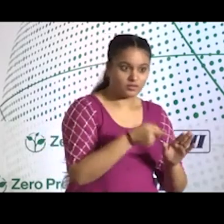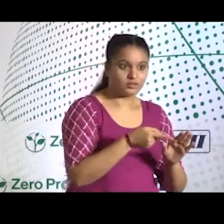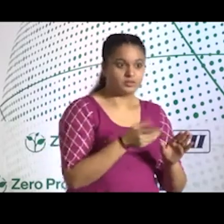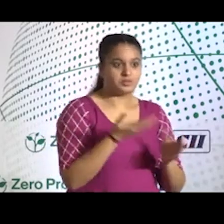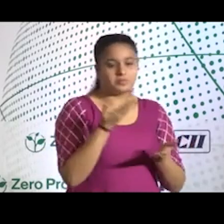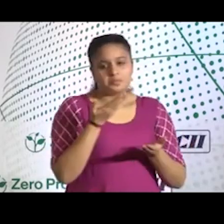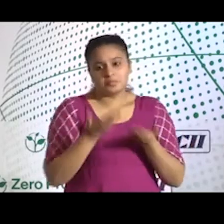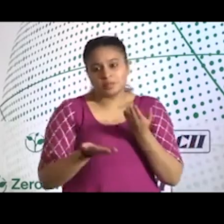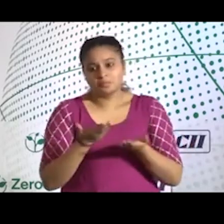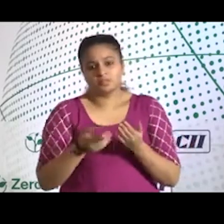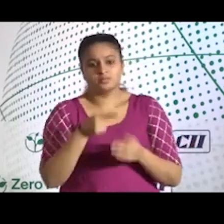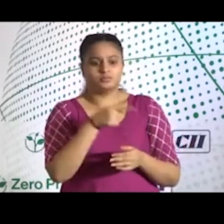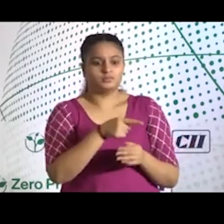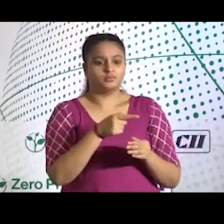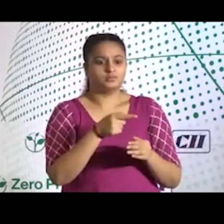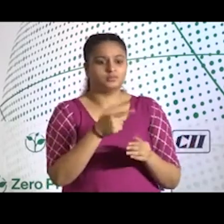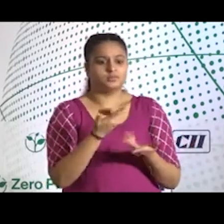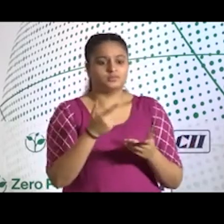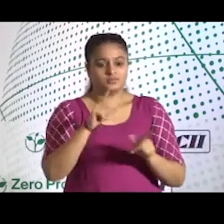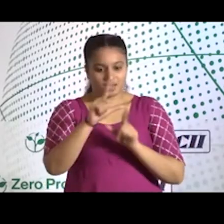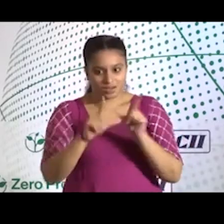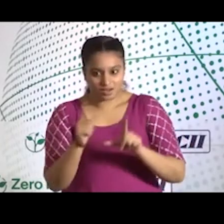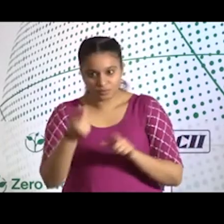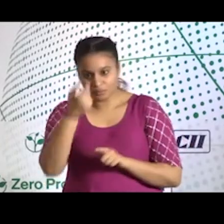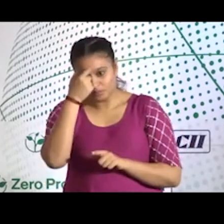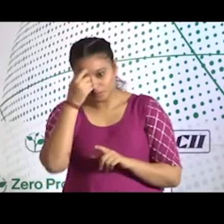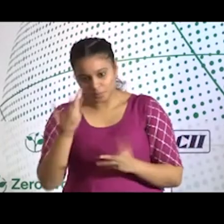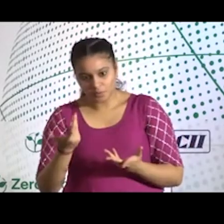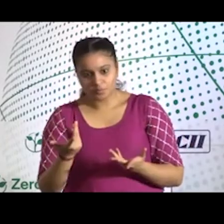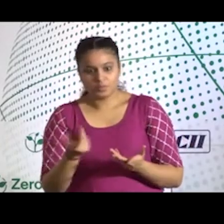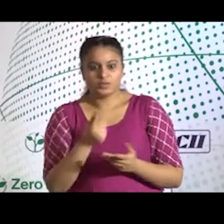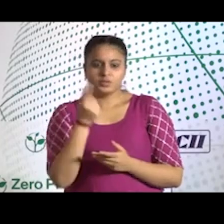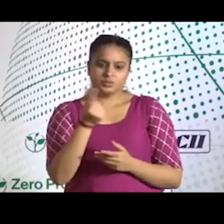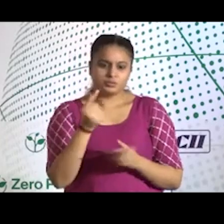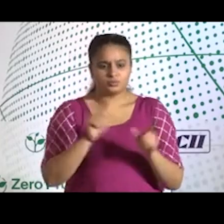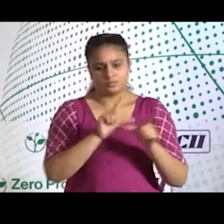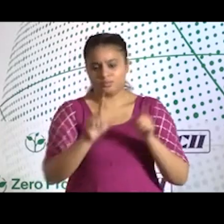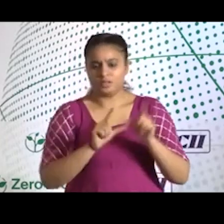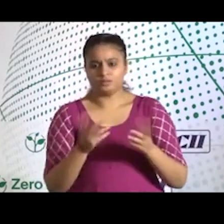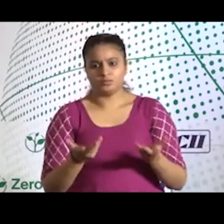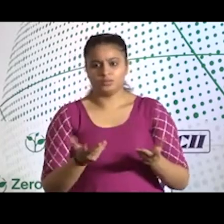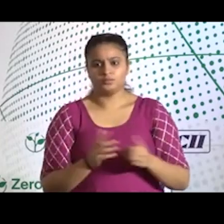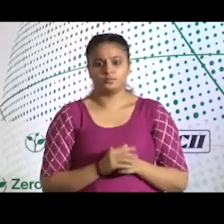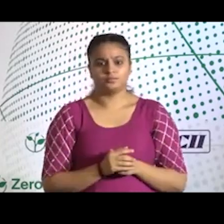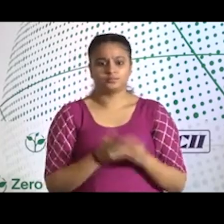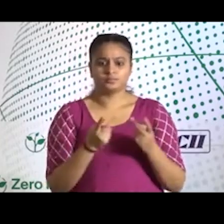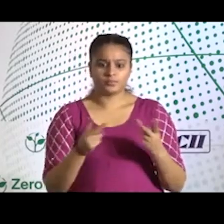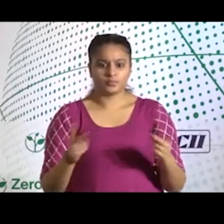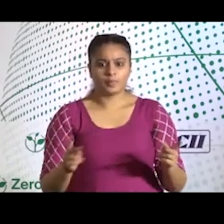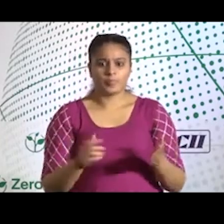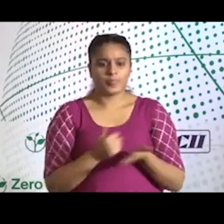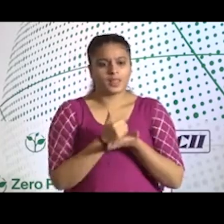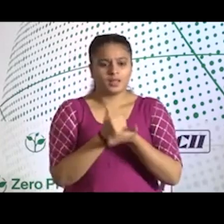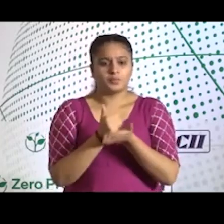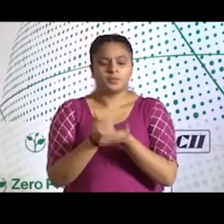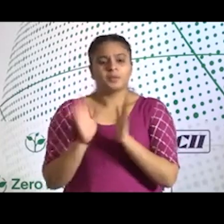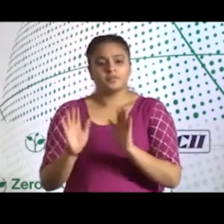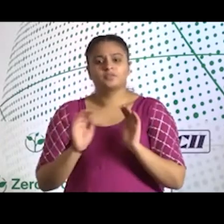limit their ability to have language to, to use language, these kinds of technologies are already helping.